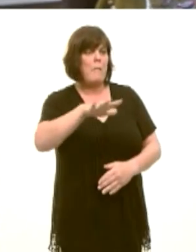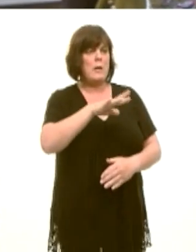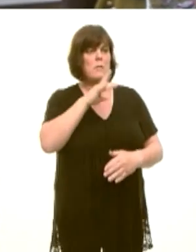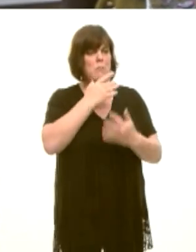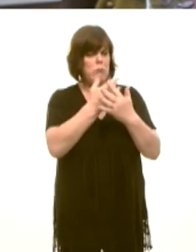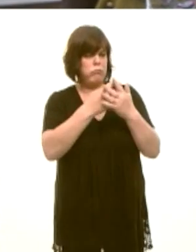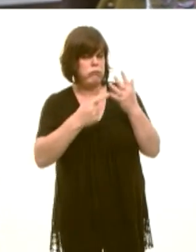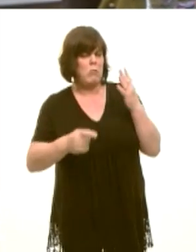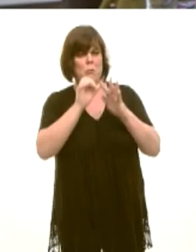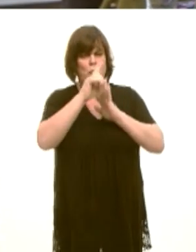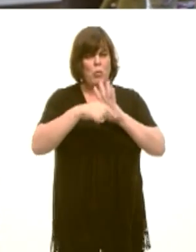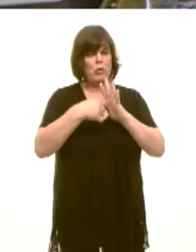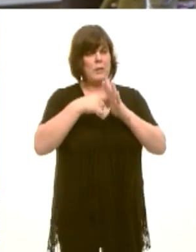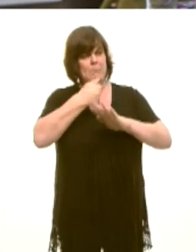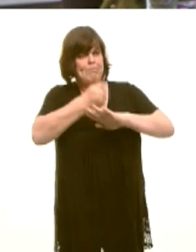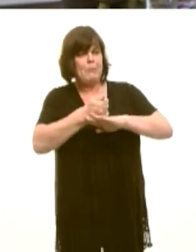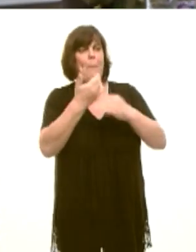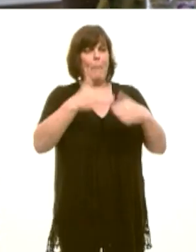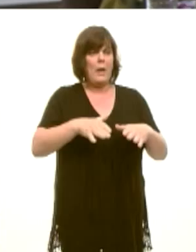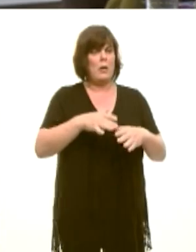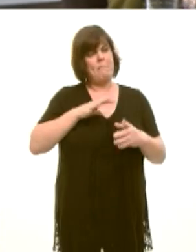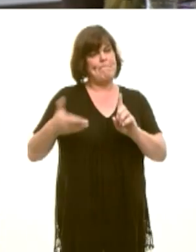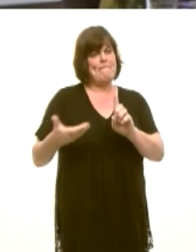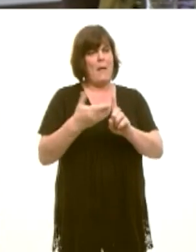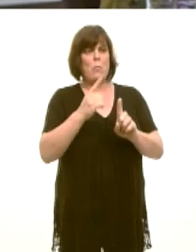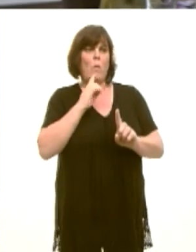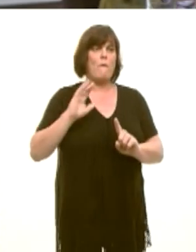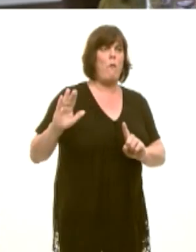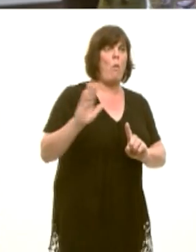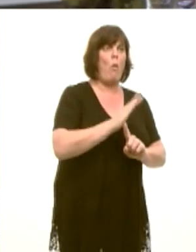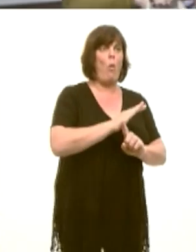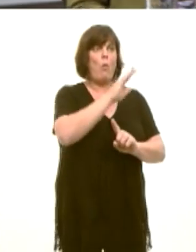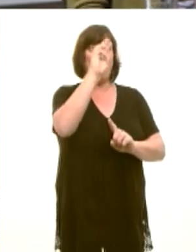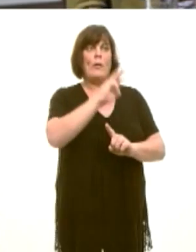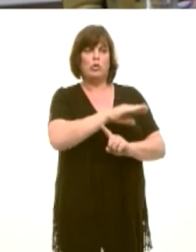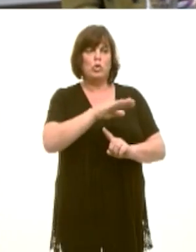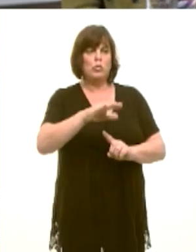is for every child in Wales to have the best possible start in life, and a healthy and